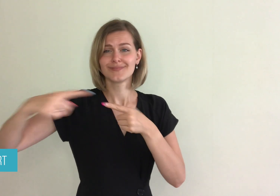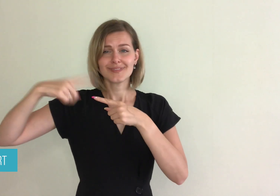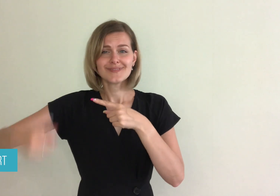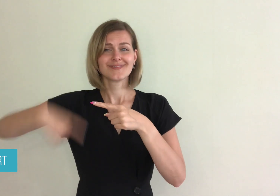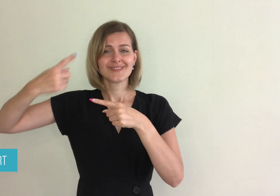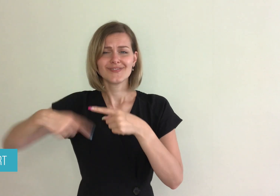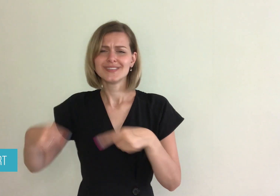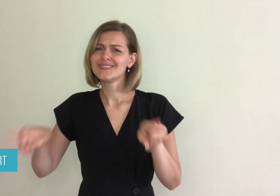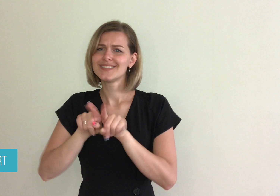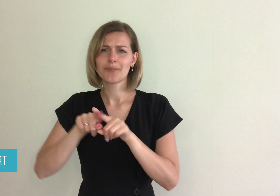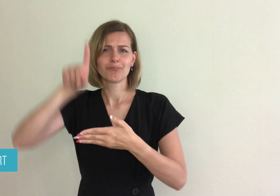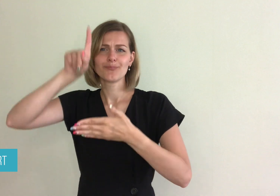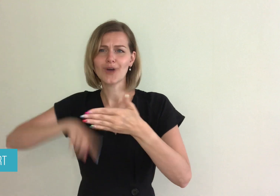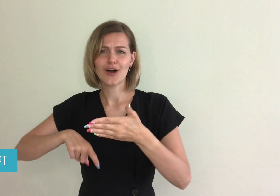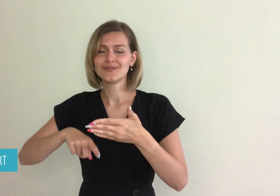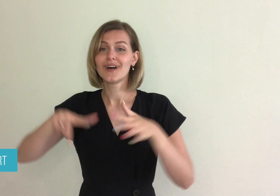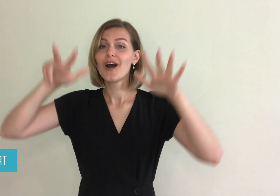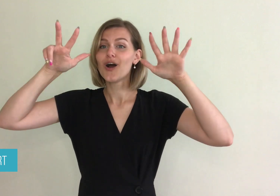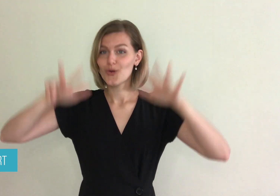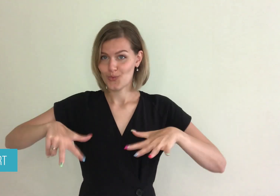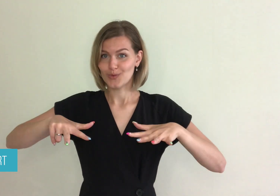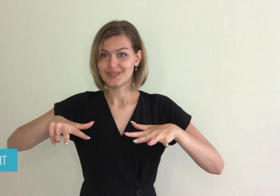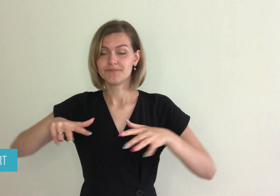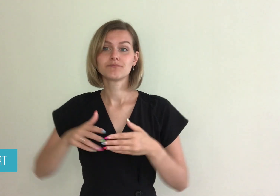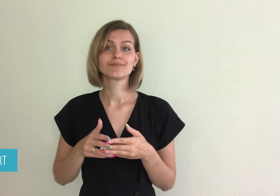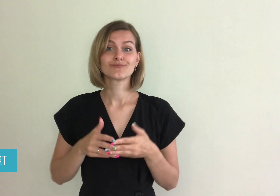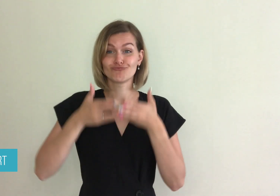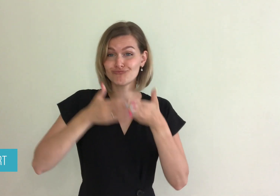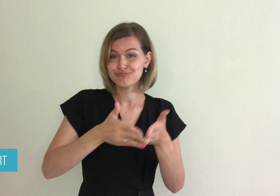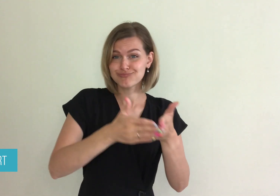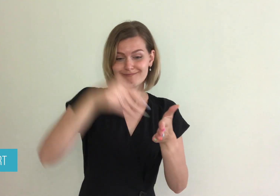since then in August. Throughout the program,